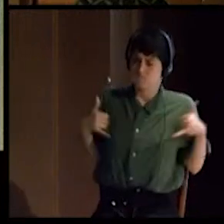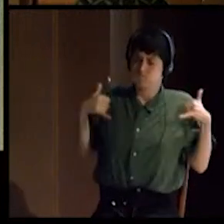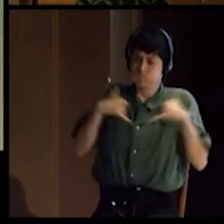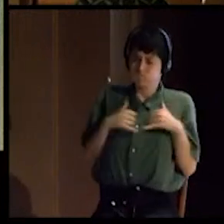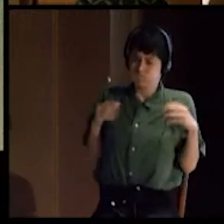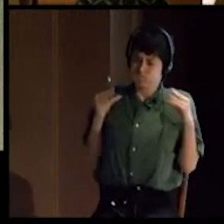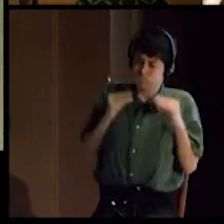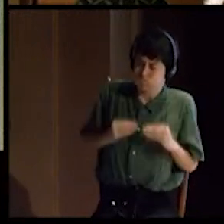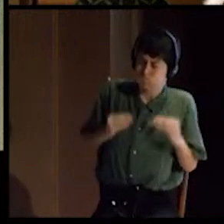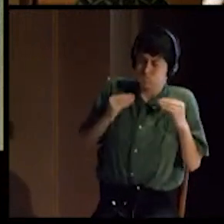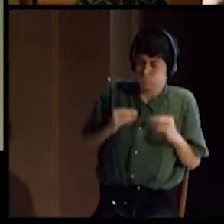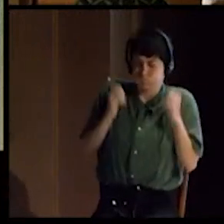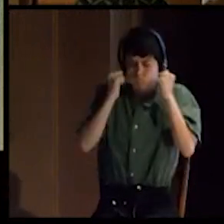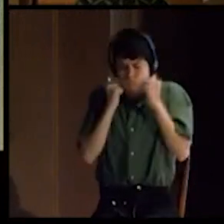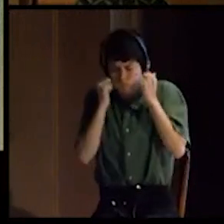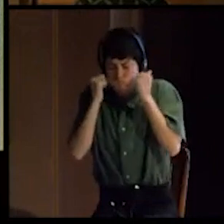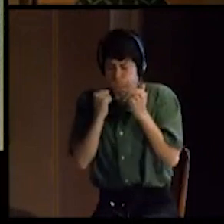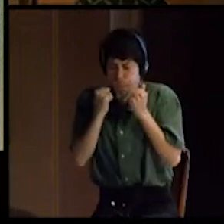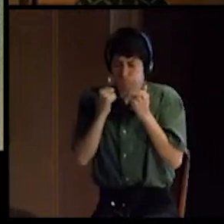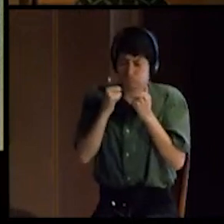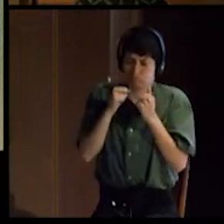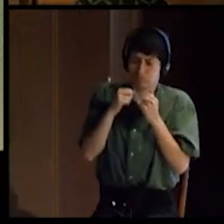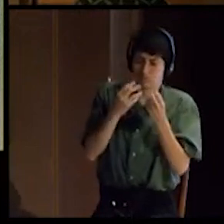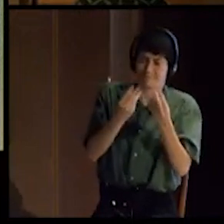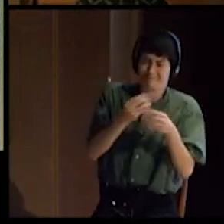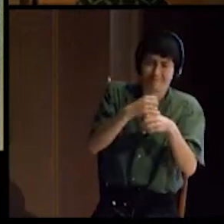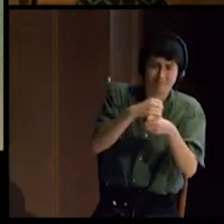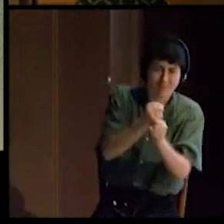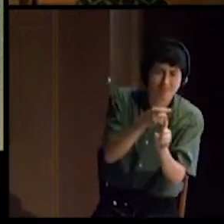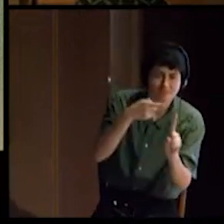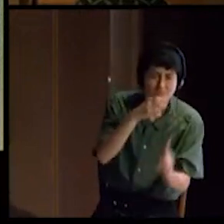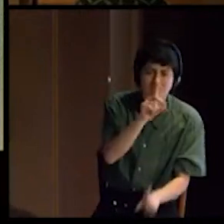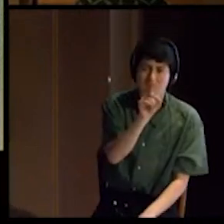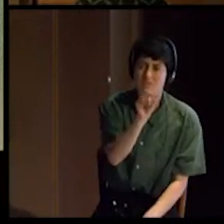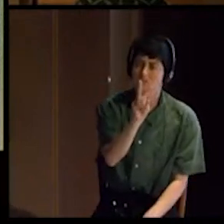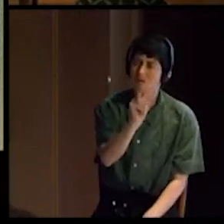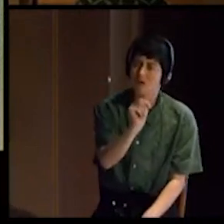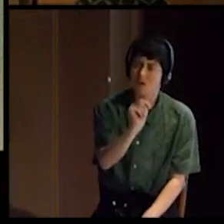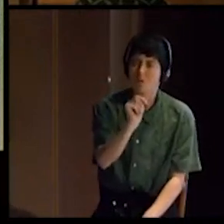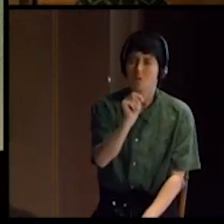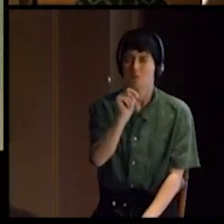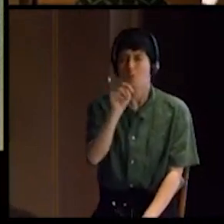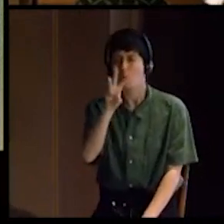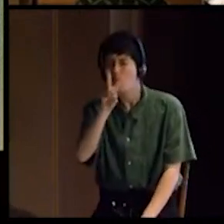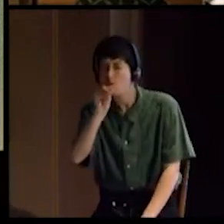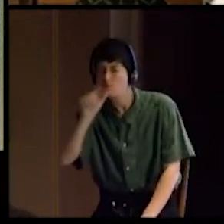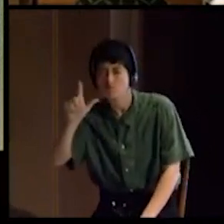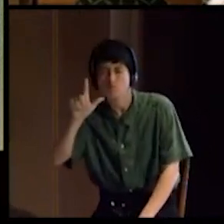trying to observe birds. And I basically couldn't see any birds. It was really, really cold.